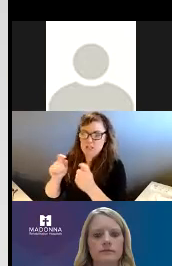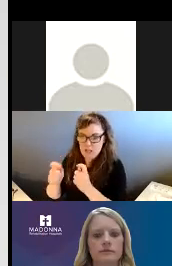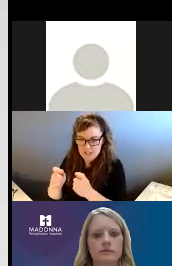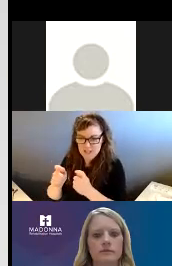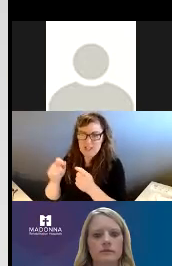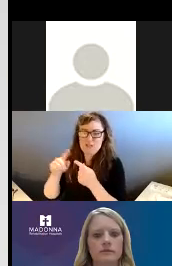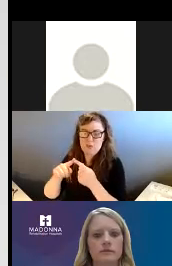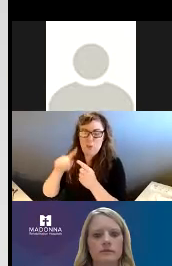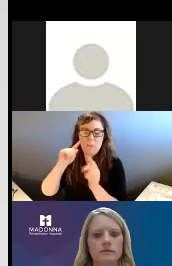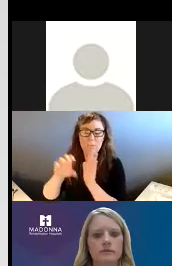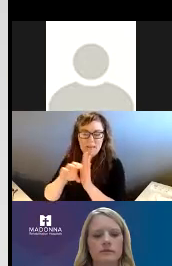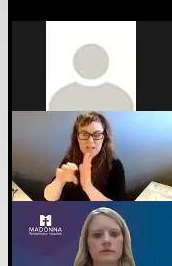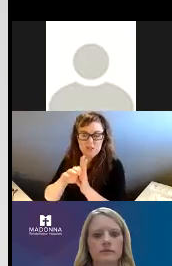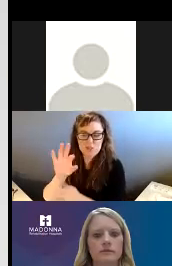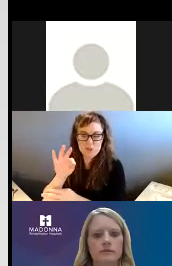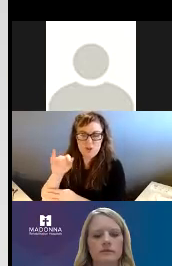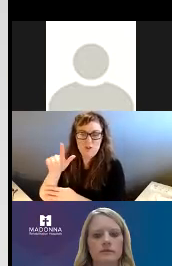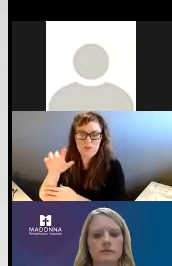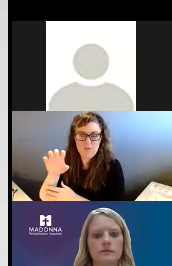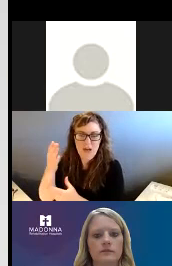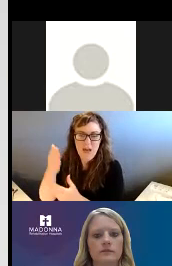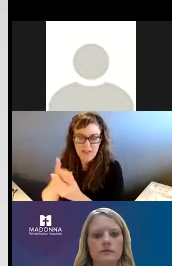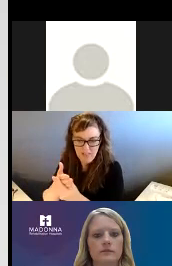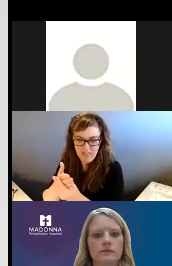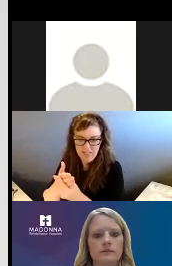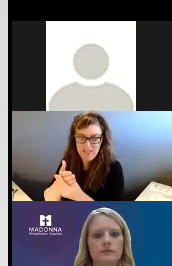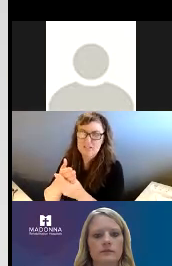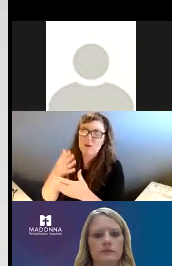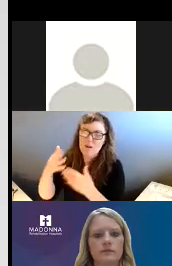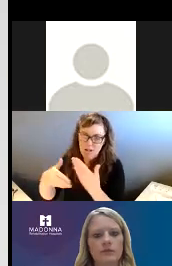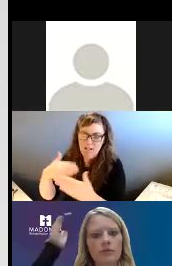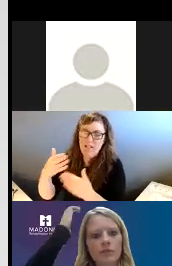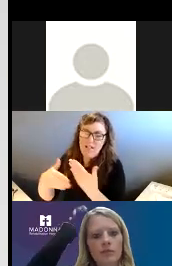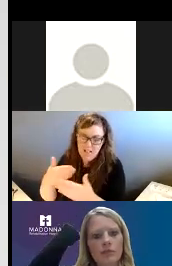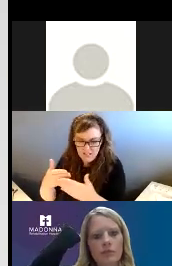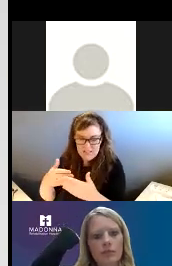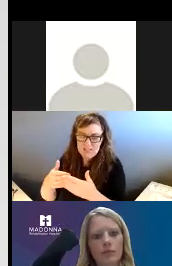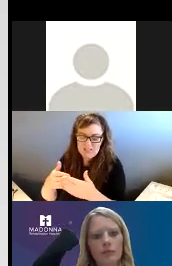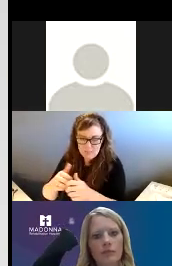SO WE ARE SCREEN SHOTTING THEM OR WORKING THROUGH SOME BACKLOGGING ON HOW TO GET THOSE BACK INTO A